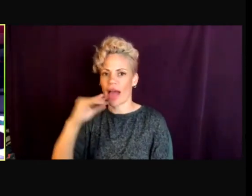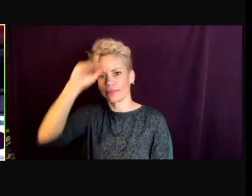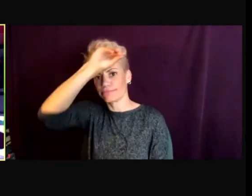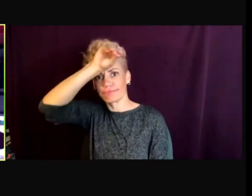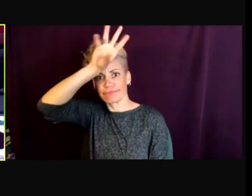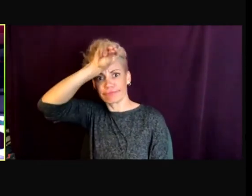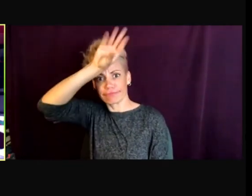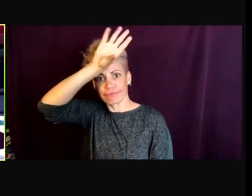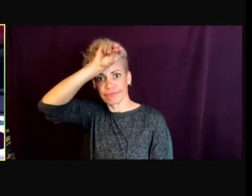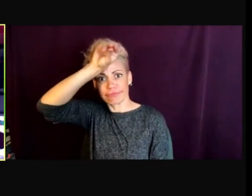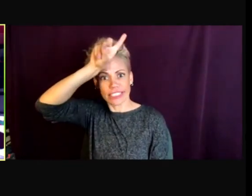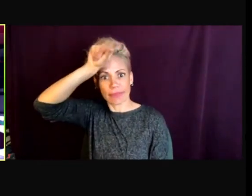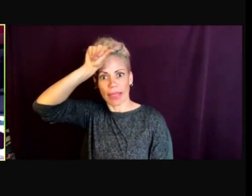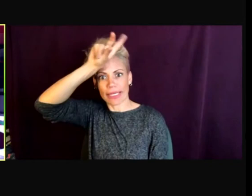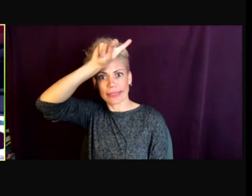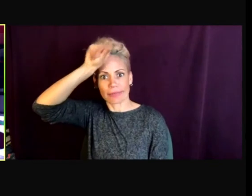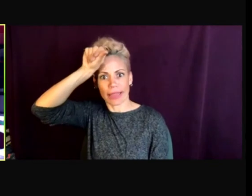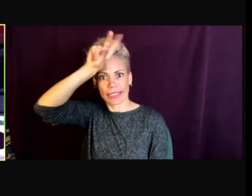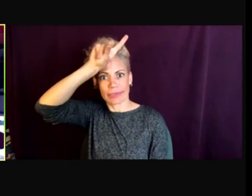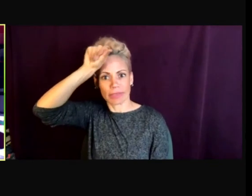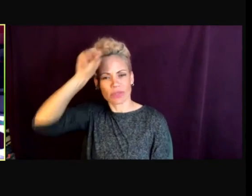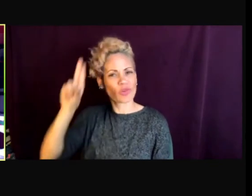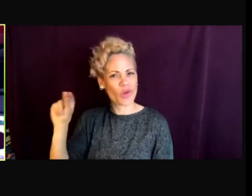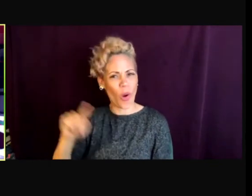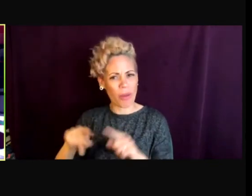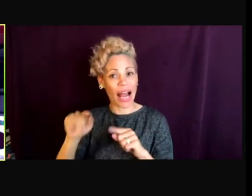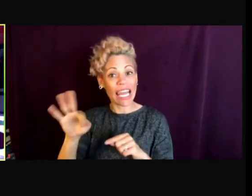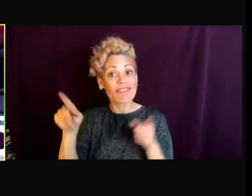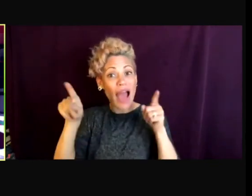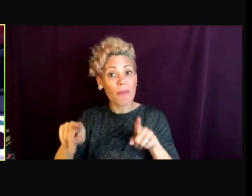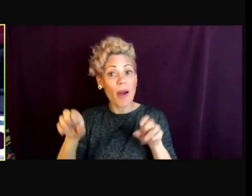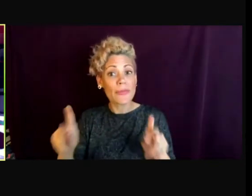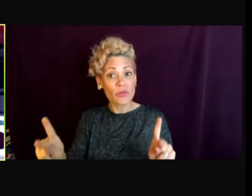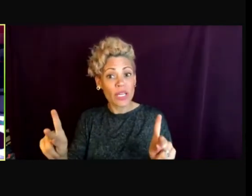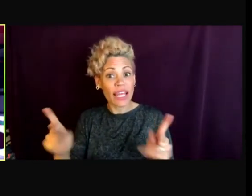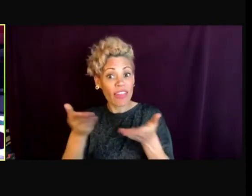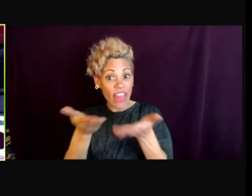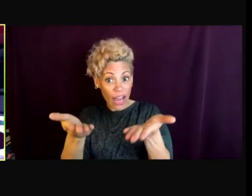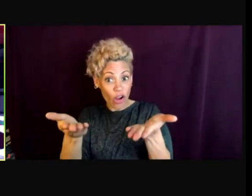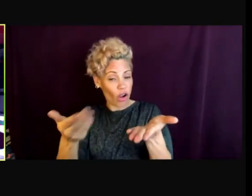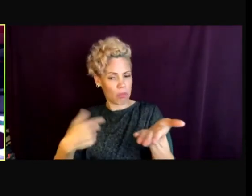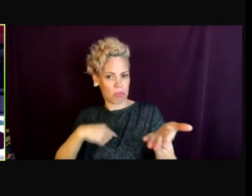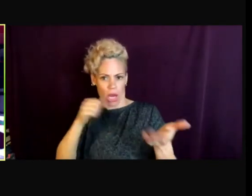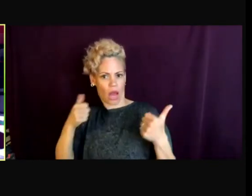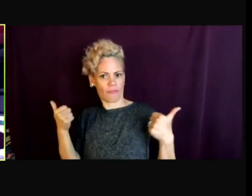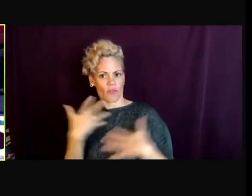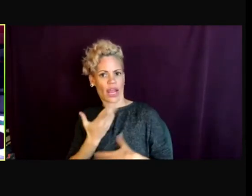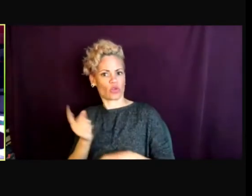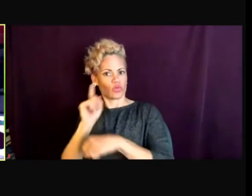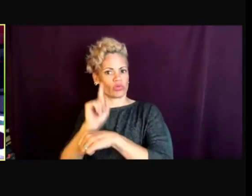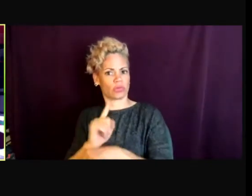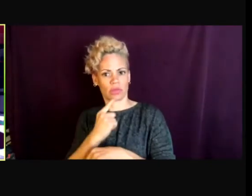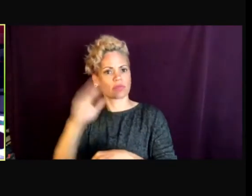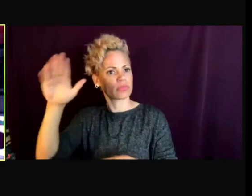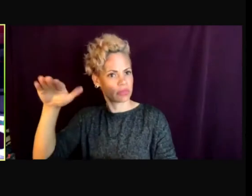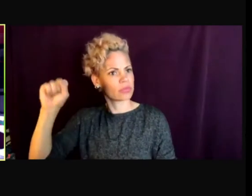But I'm not afraid when the opportunity presents itself, for me to say that I have a disability.